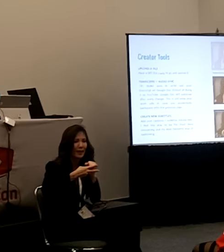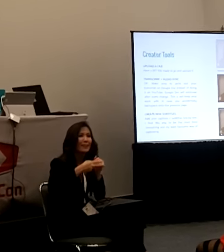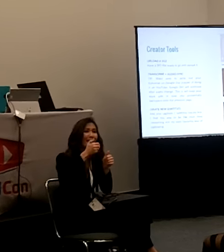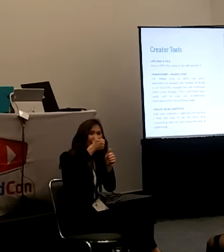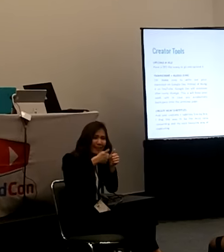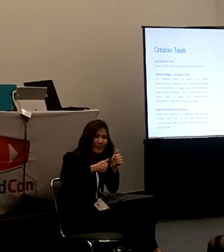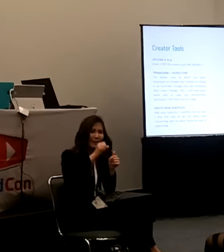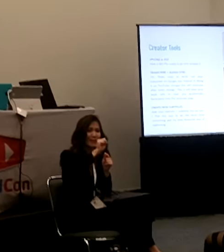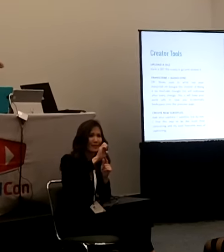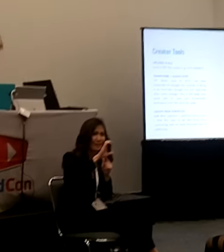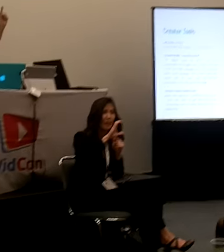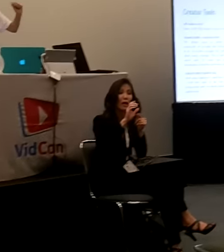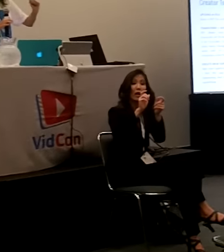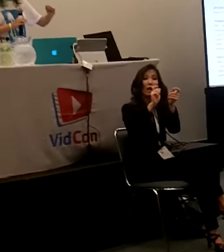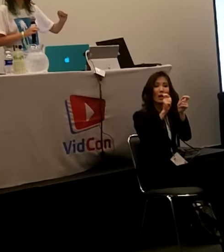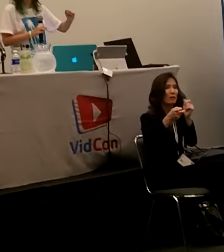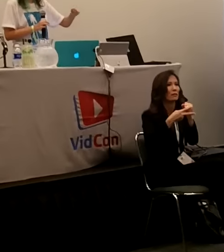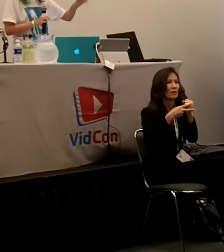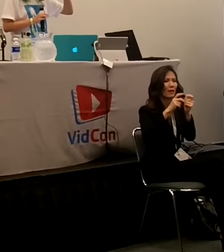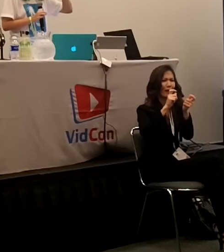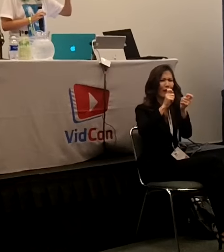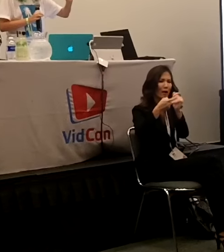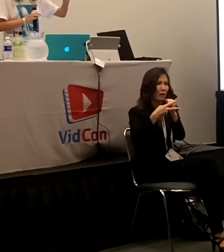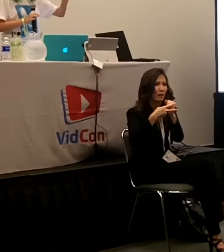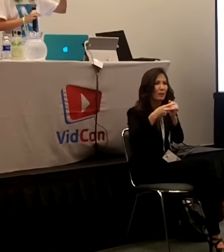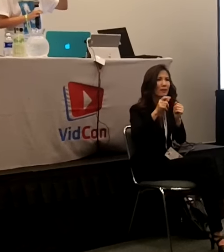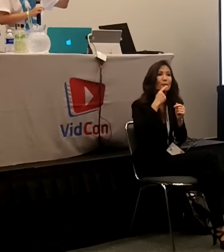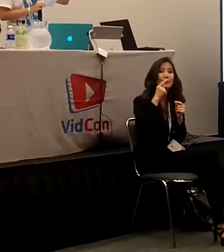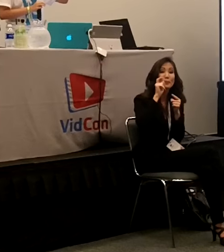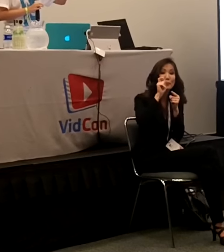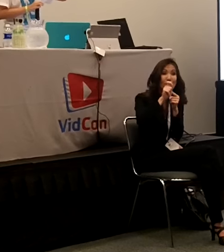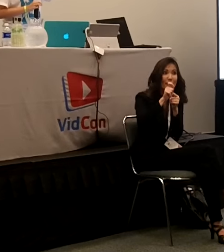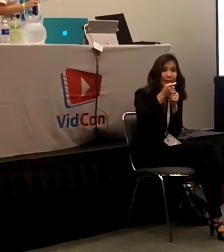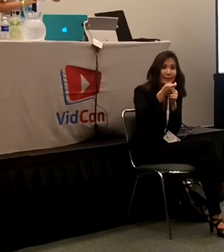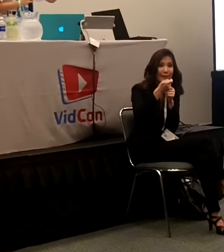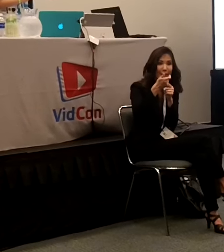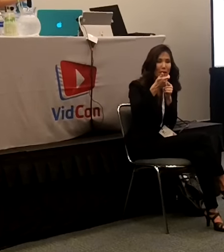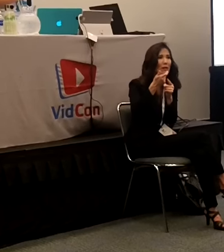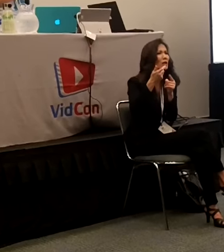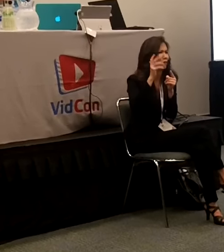after every change. You wanna delete a period, it's there. It will still be there, and it's going to save.